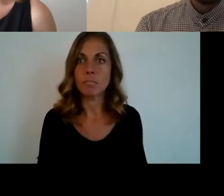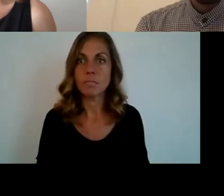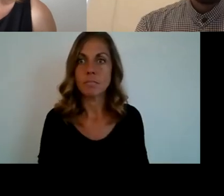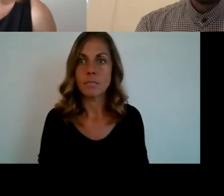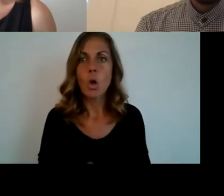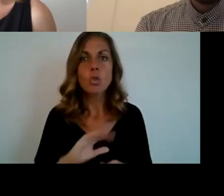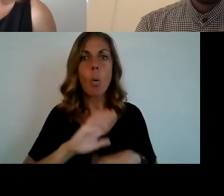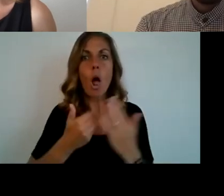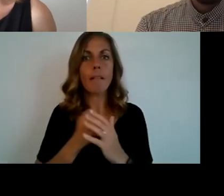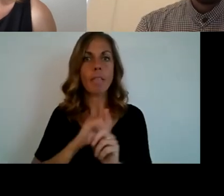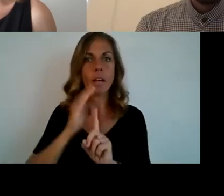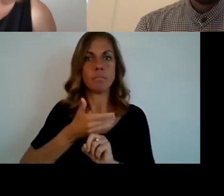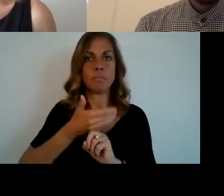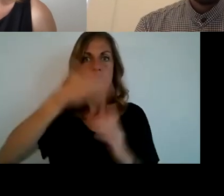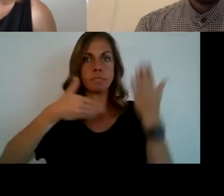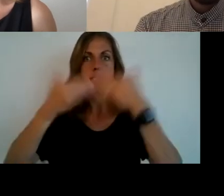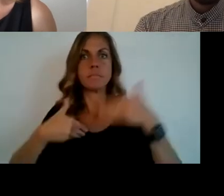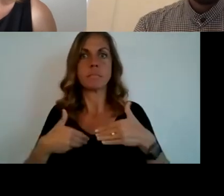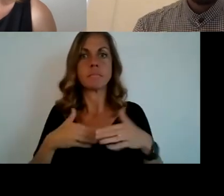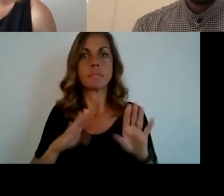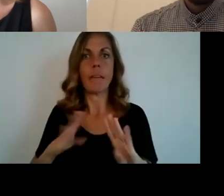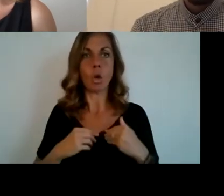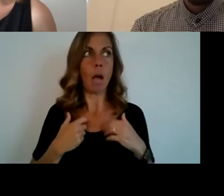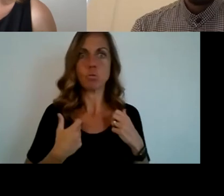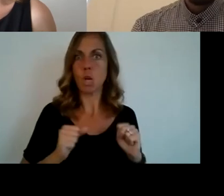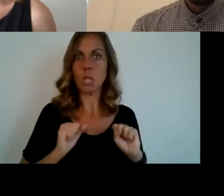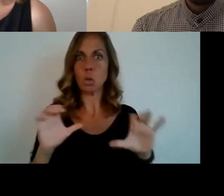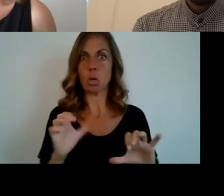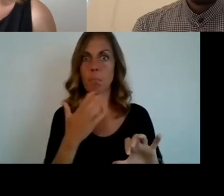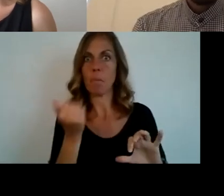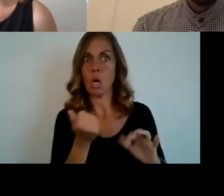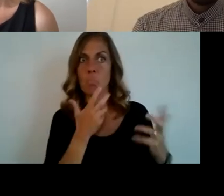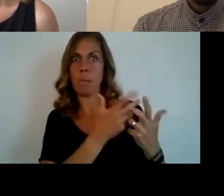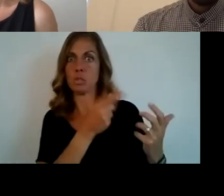and all the sort of image consciousness and perfectionism that a lot of us bring to workplaces